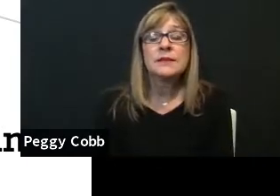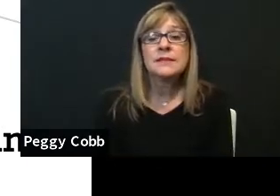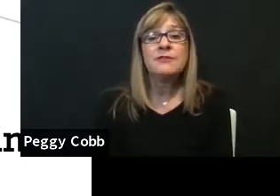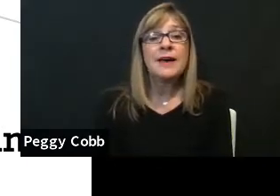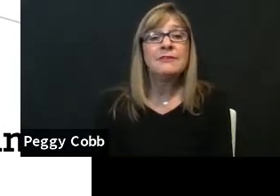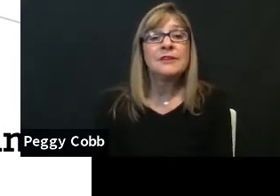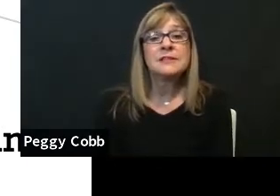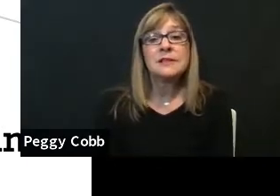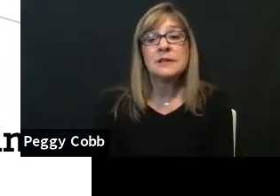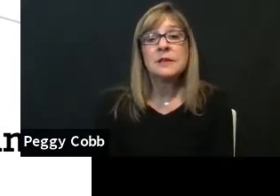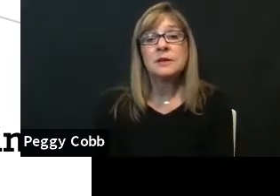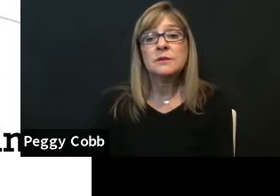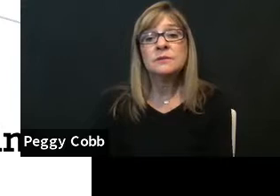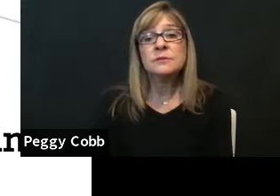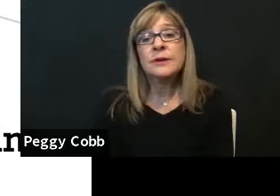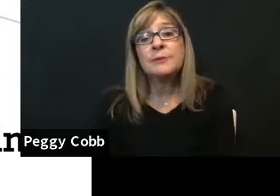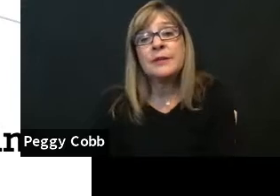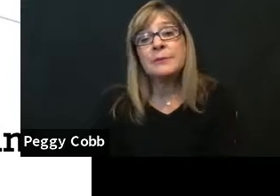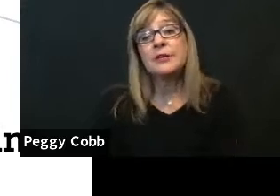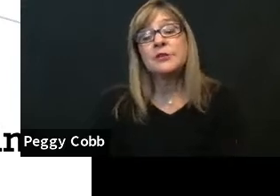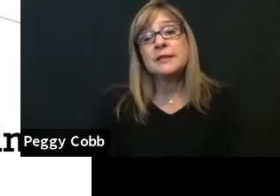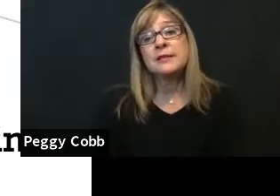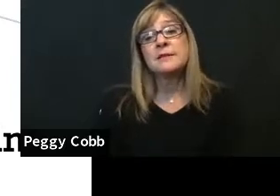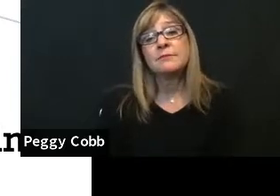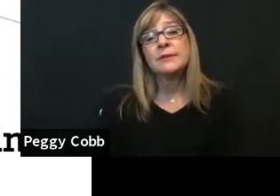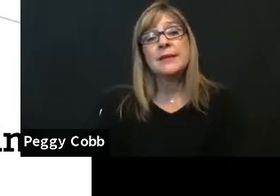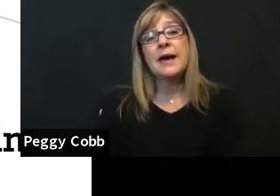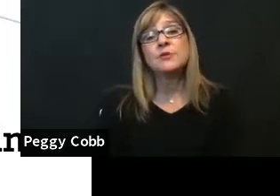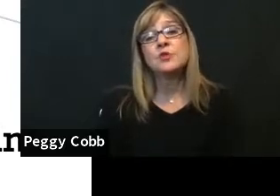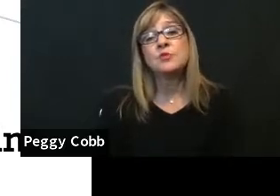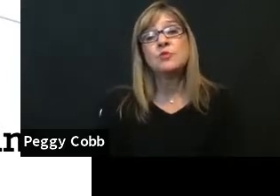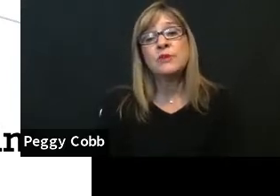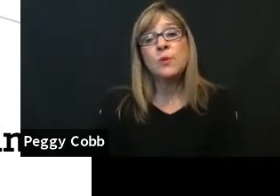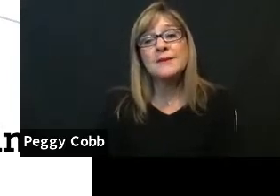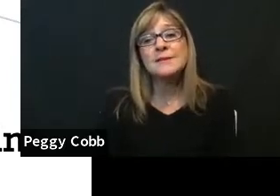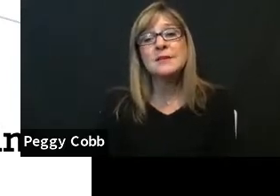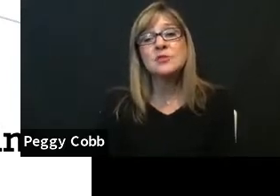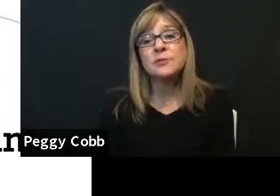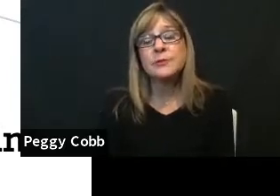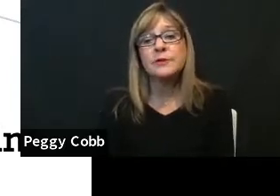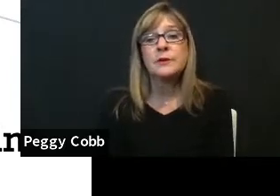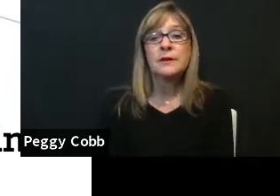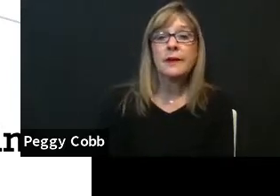The self-advocacy will help them understand best how to request an interpreter.